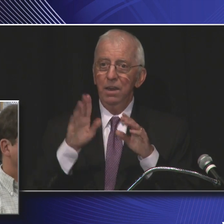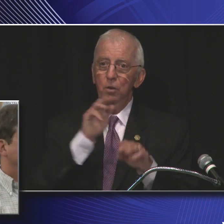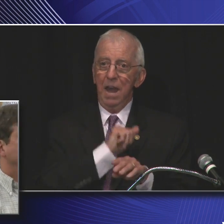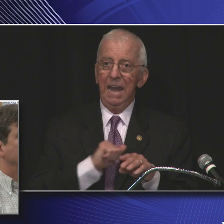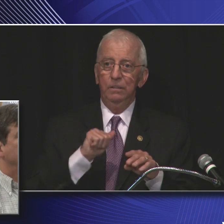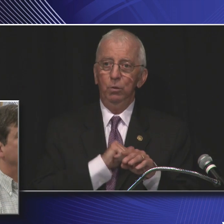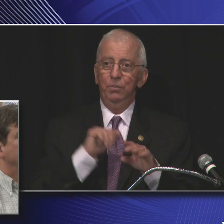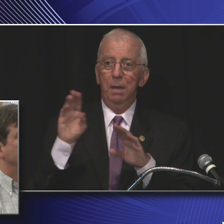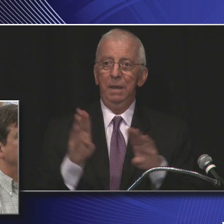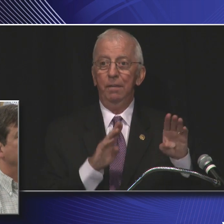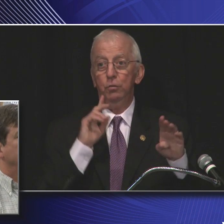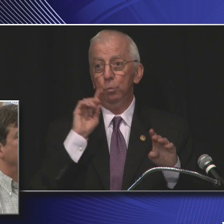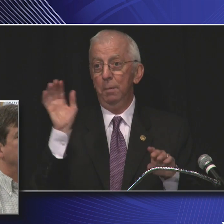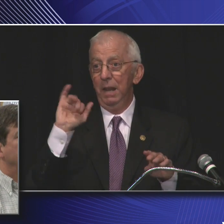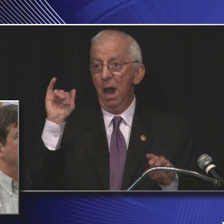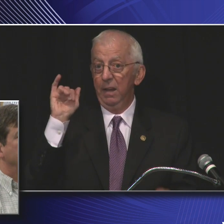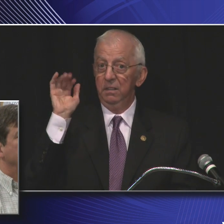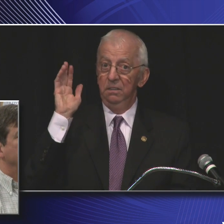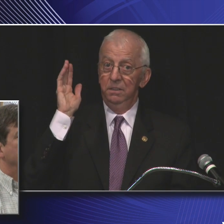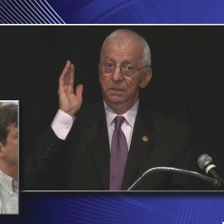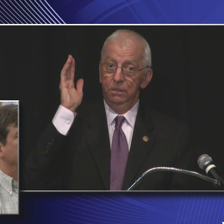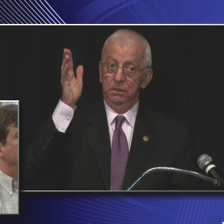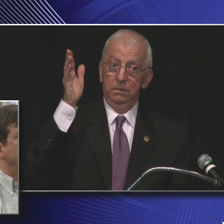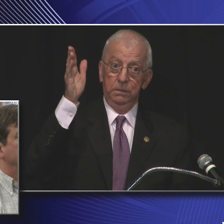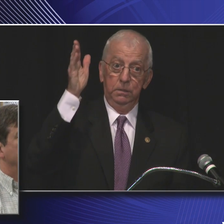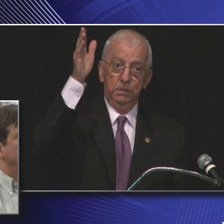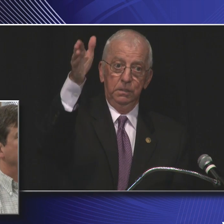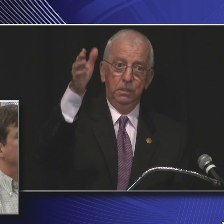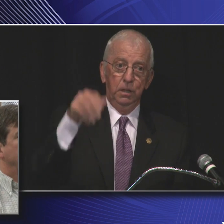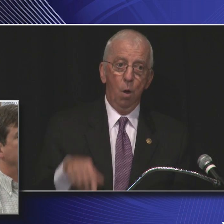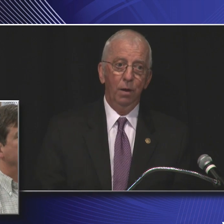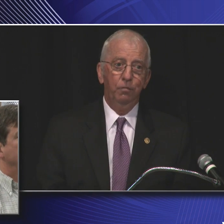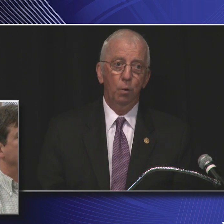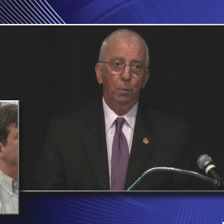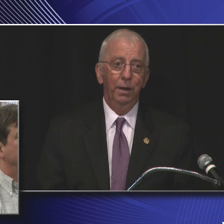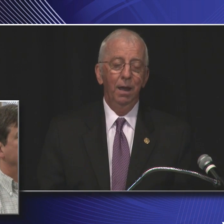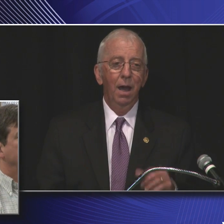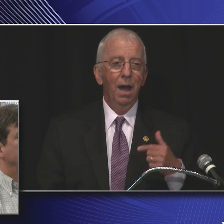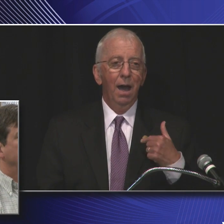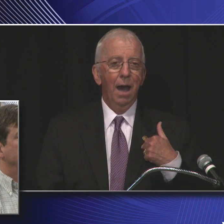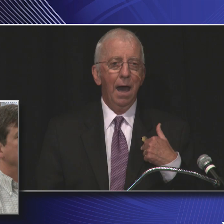your attitudes and behaviors will be like going forward.